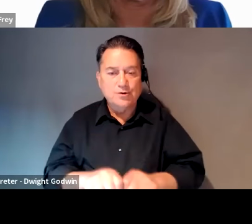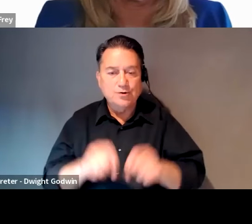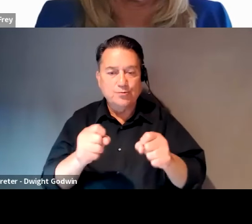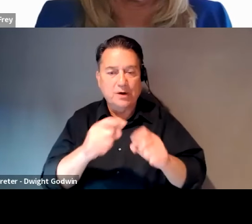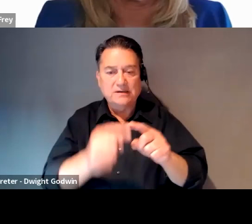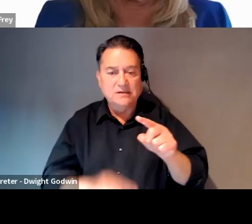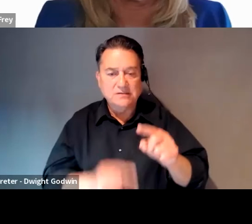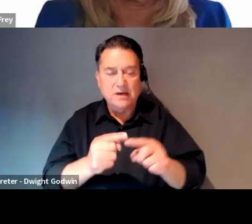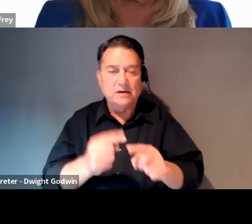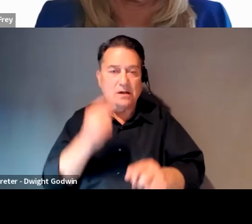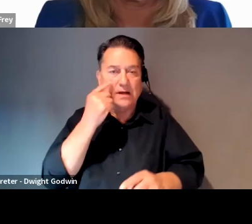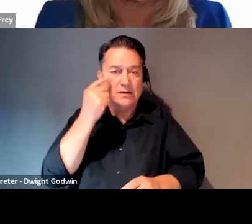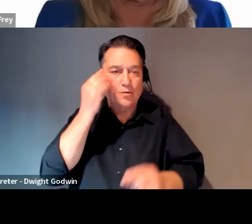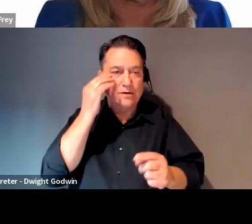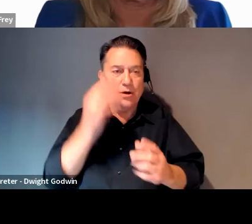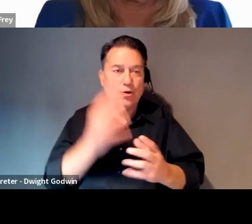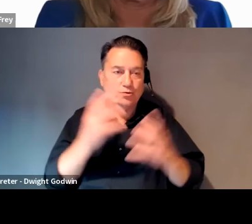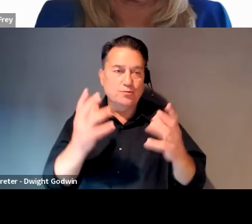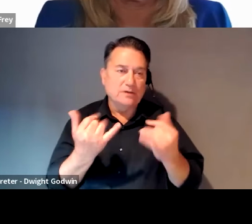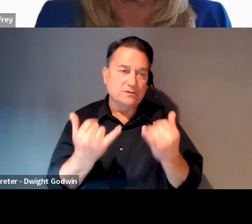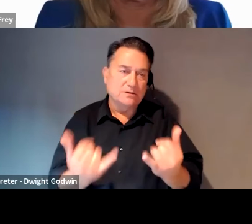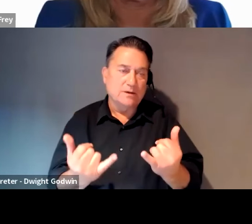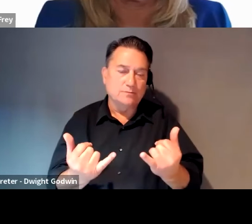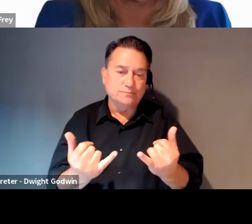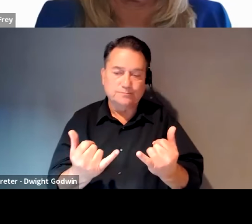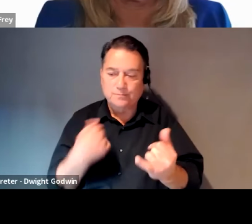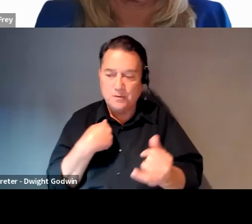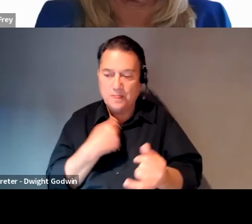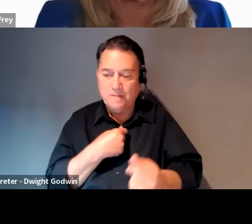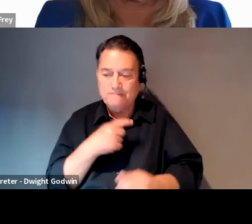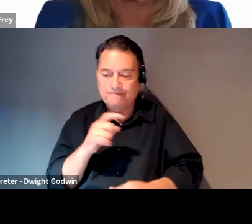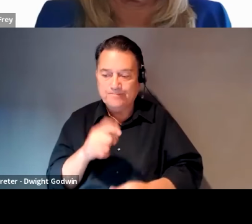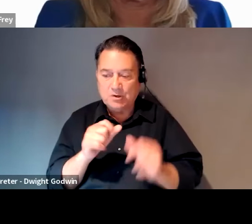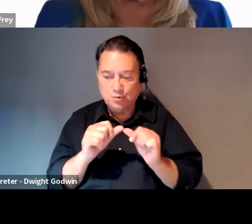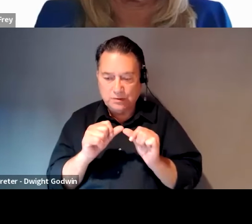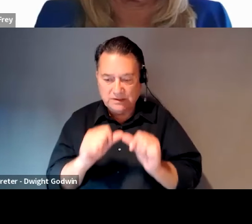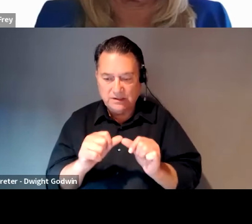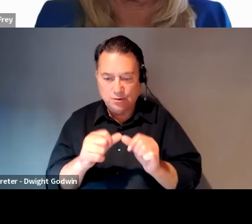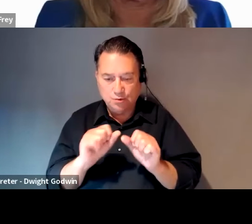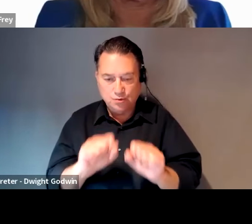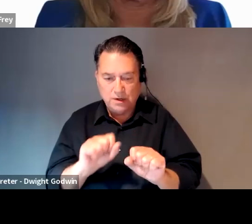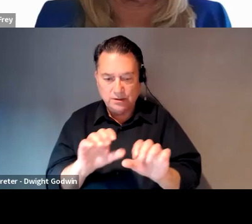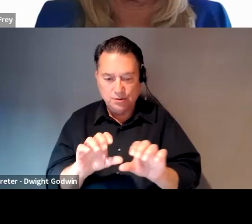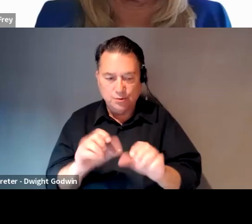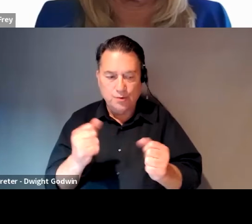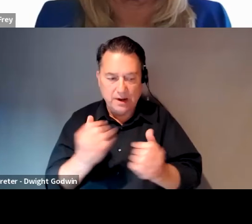I think we know too much now and we need to continue to try to do everything we can to engage